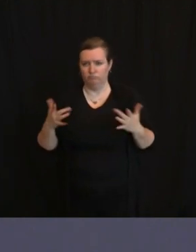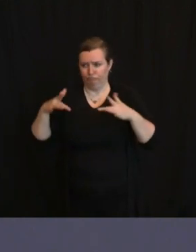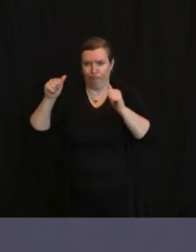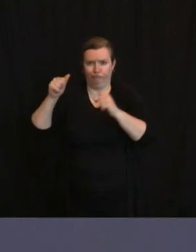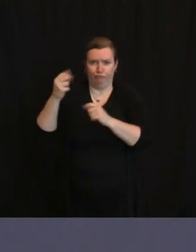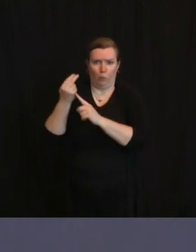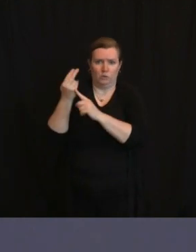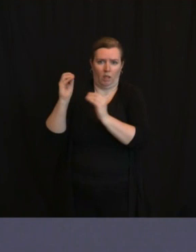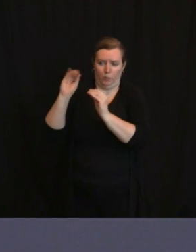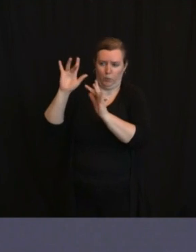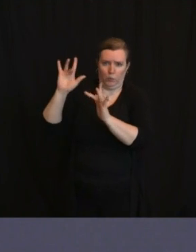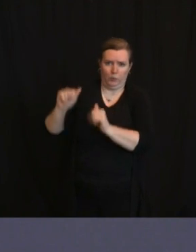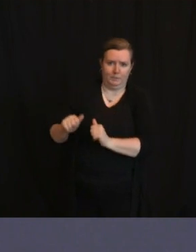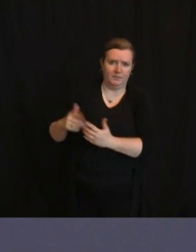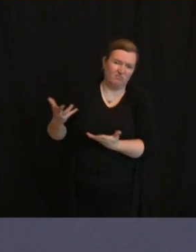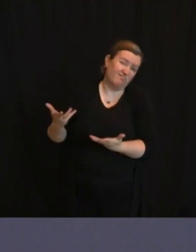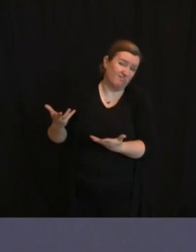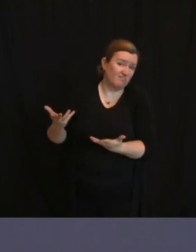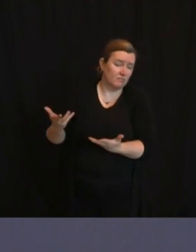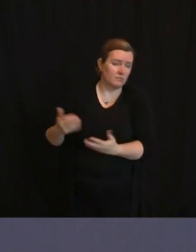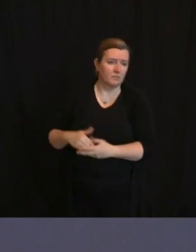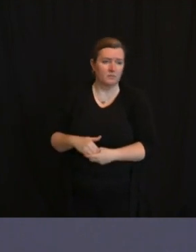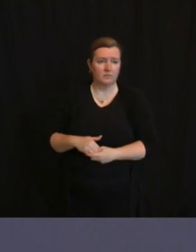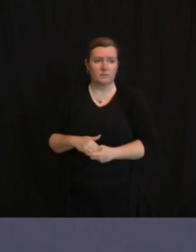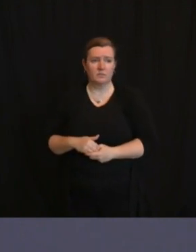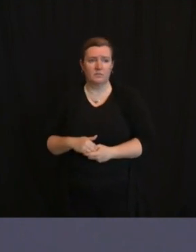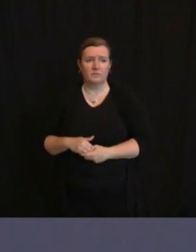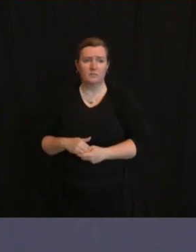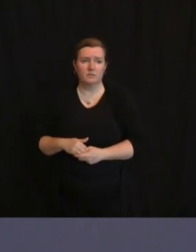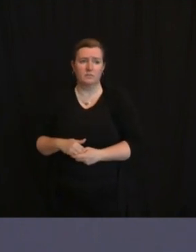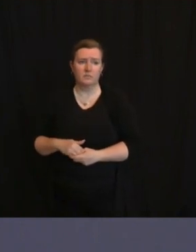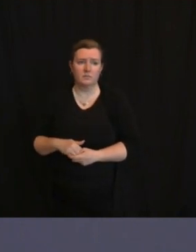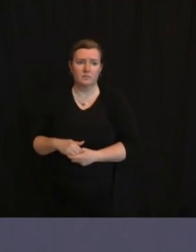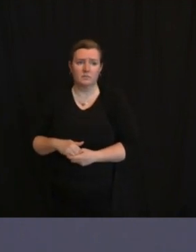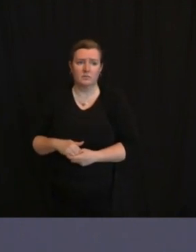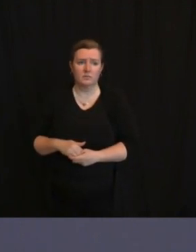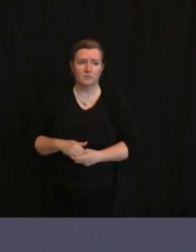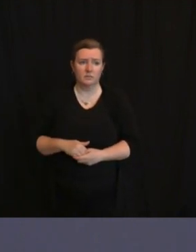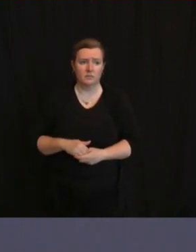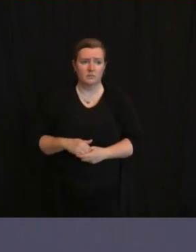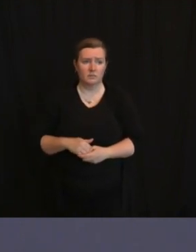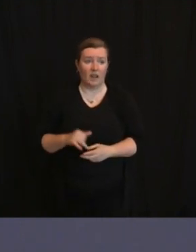I THINK I ALLUDED TO YESTERDAY ESPECIALLY HOTELS. HOTELS ARE NOT EXACTLY FULL THESE DAYS.